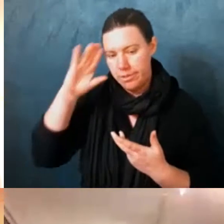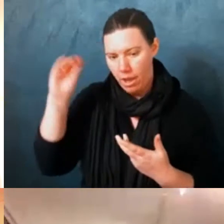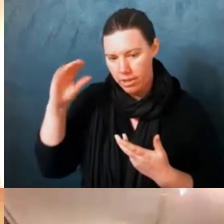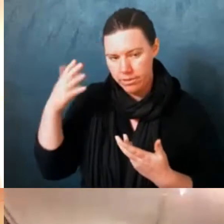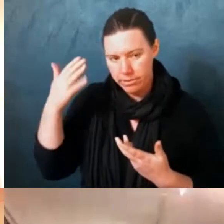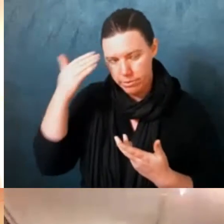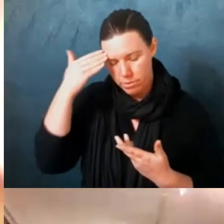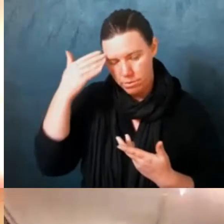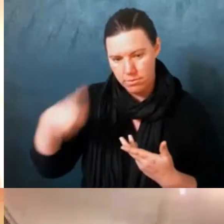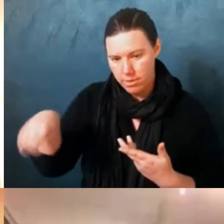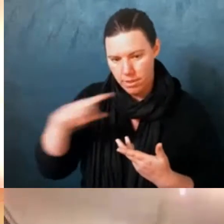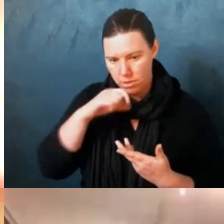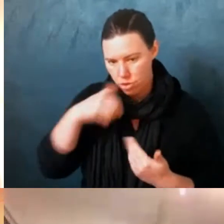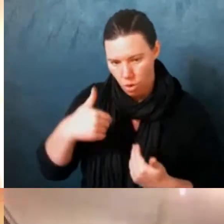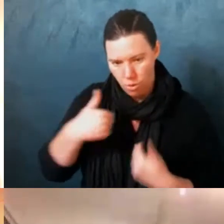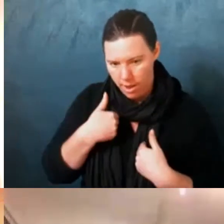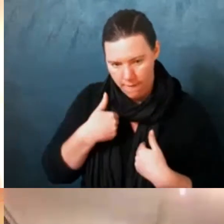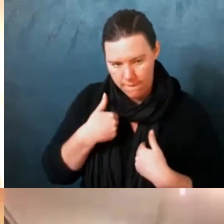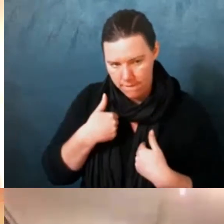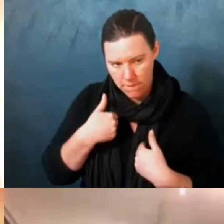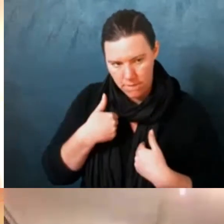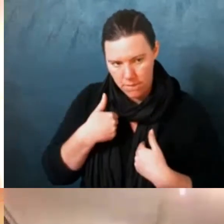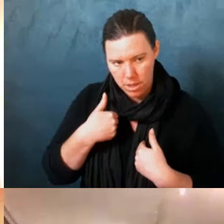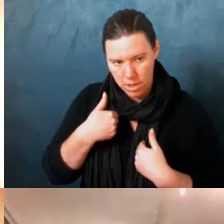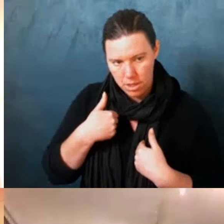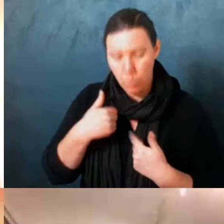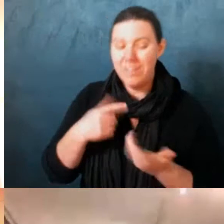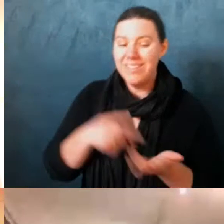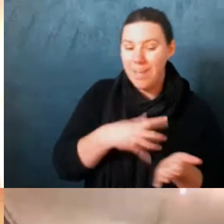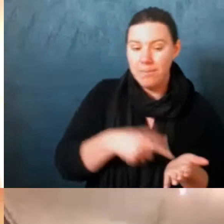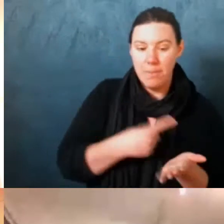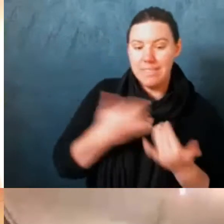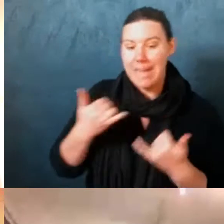they don't have now just sometimes suicidal thought, but they don't do attempt.